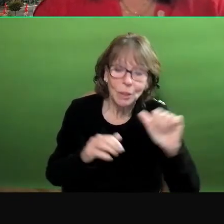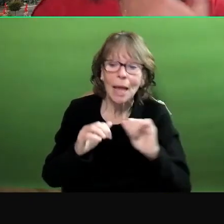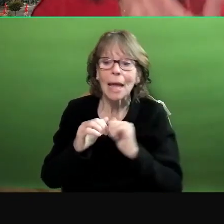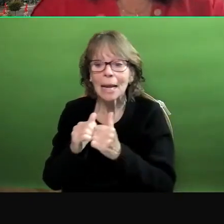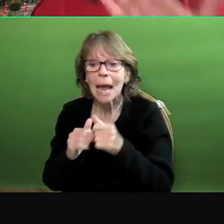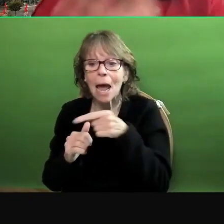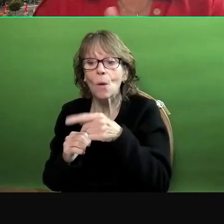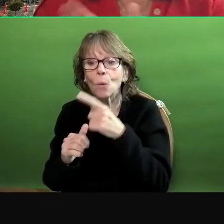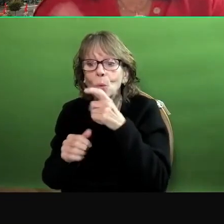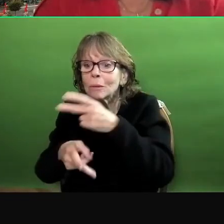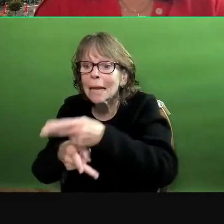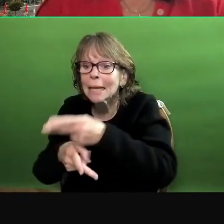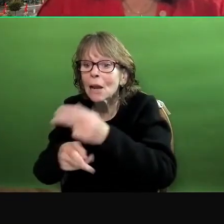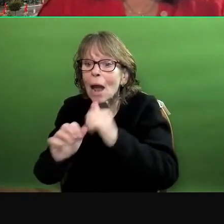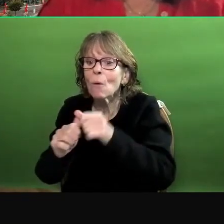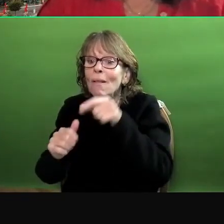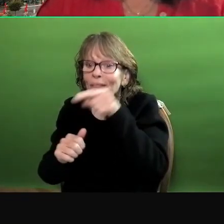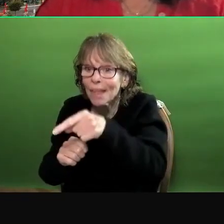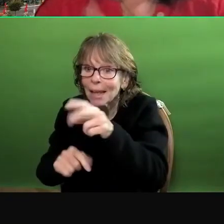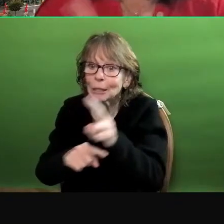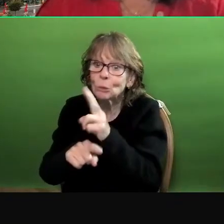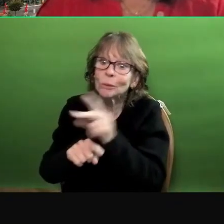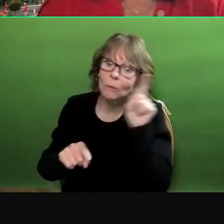but that certainly can be flipped because people